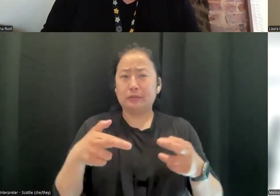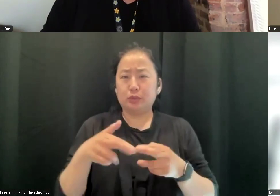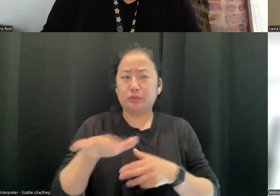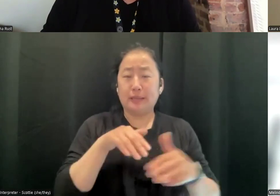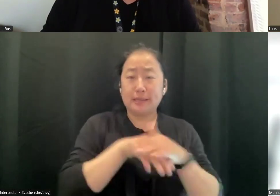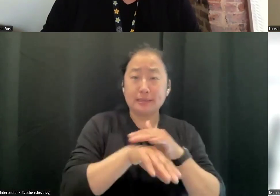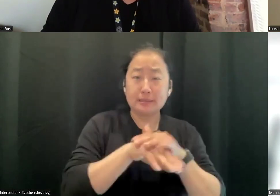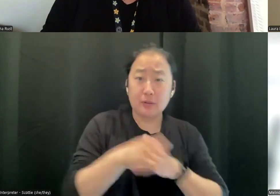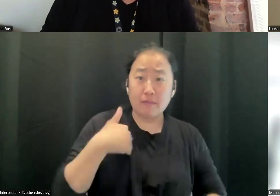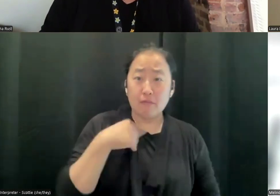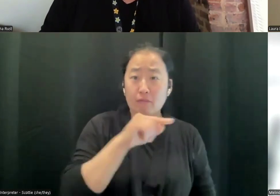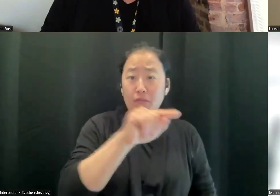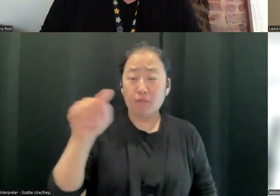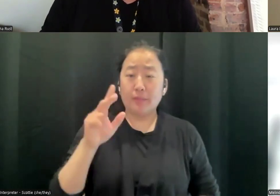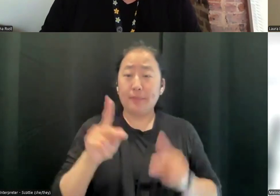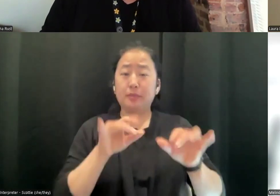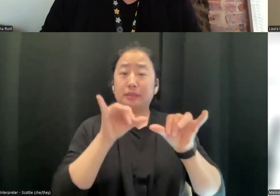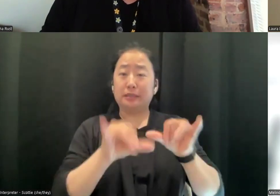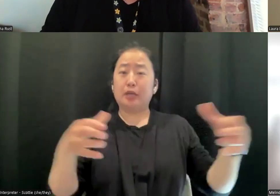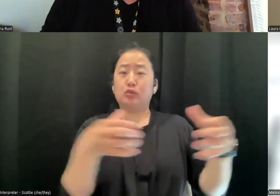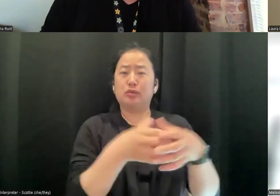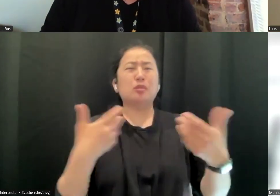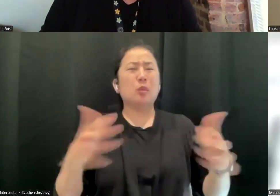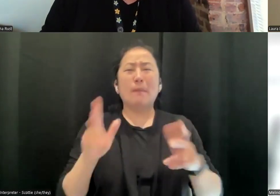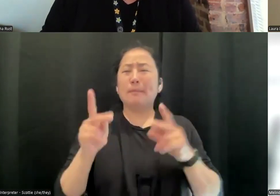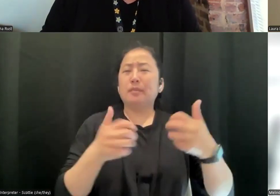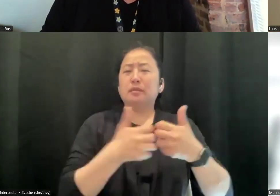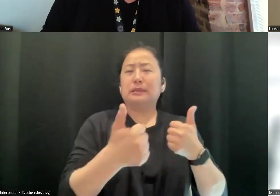out there that people can stay at together? We don't want to separate people,